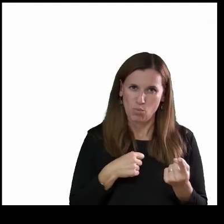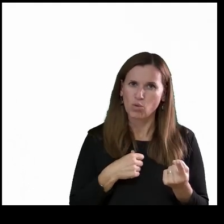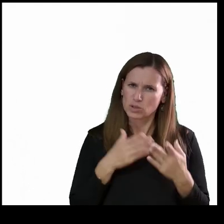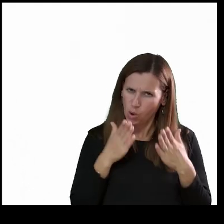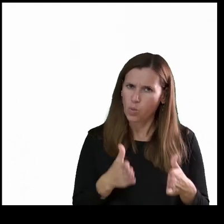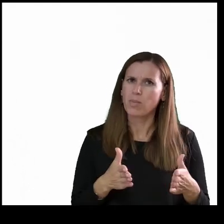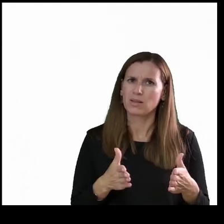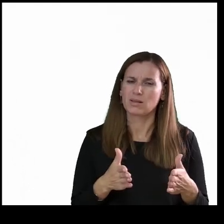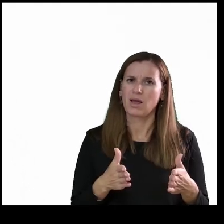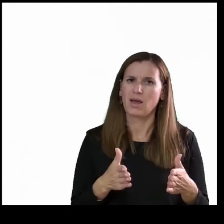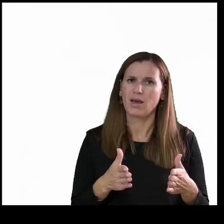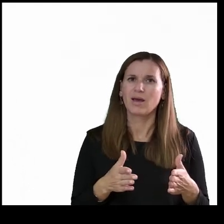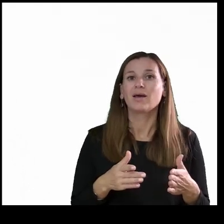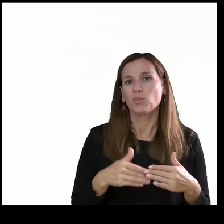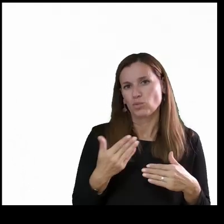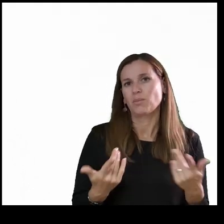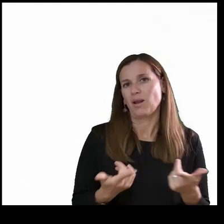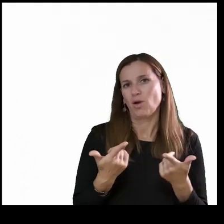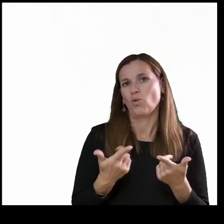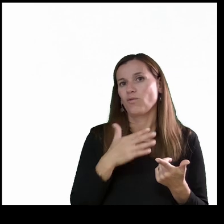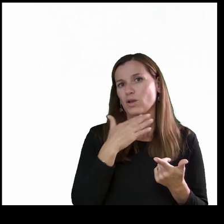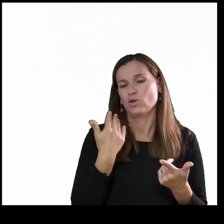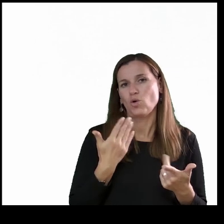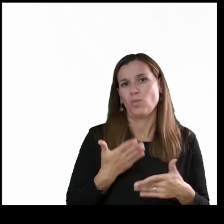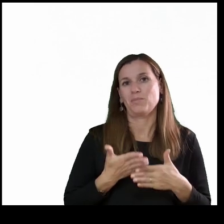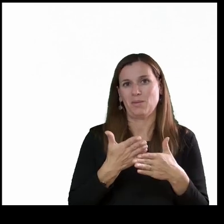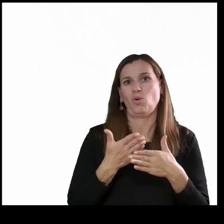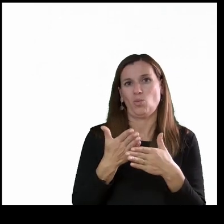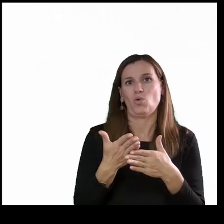are helping them a lot to deal with bigger